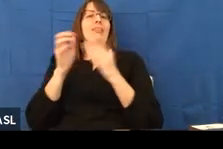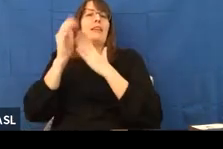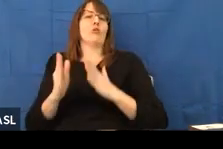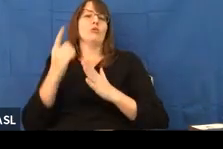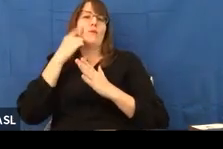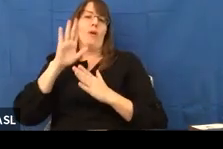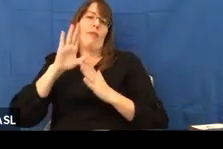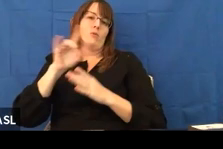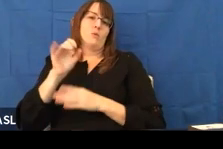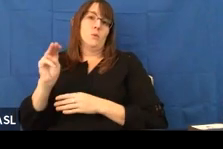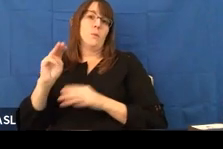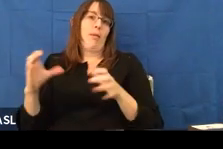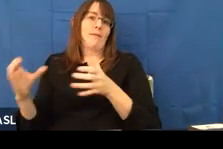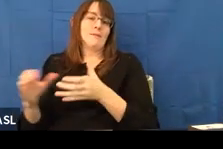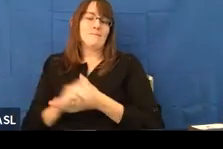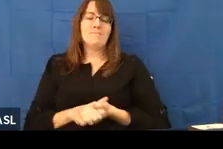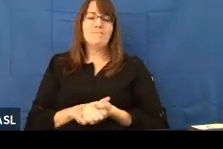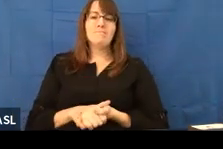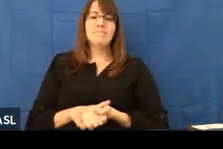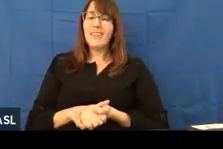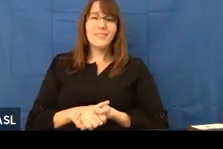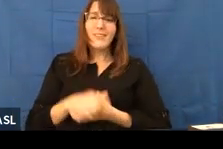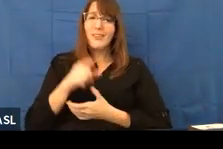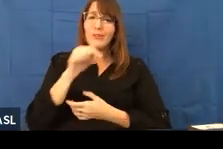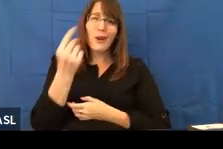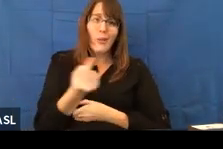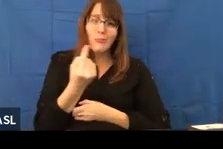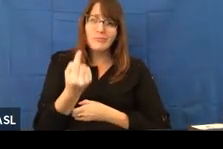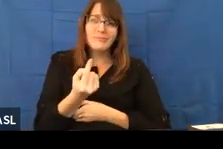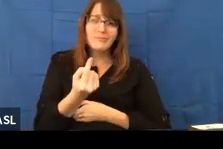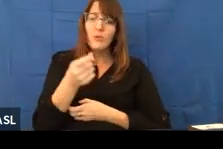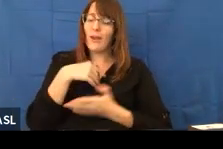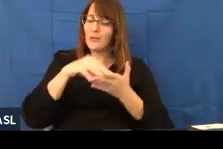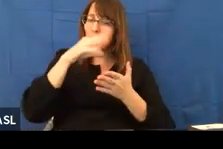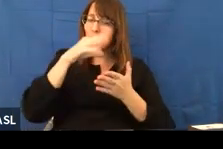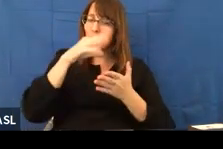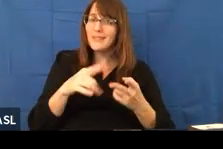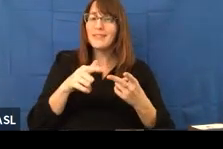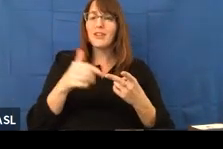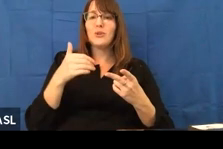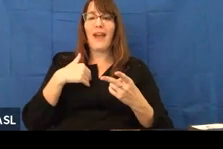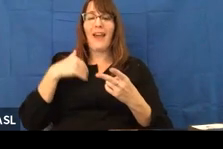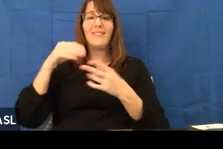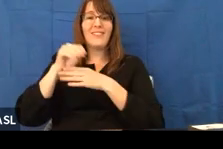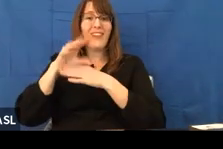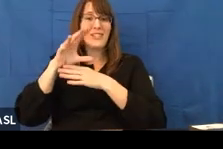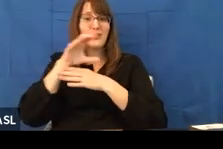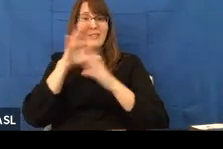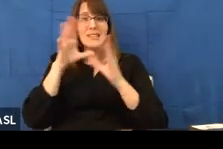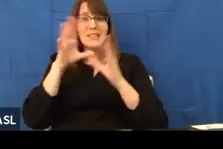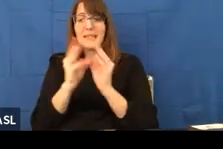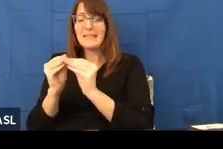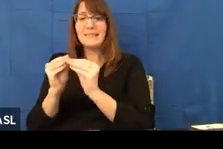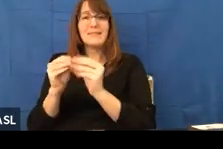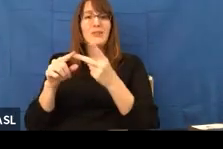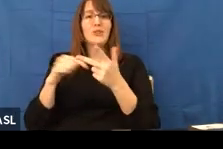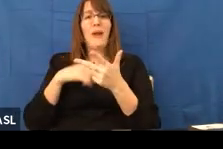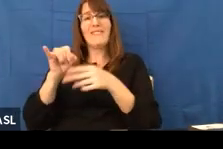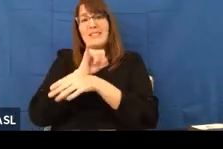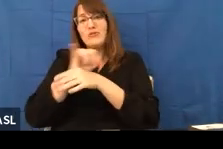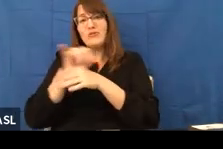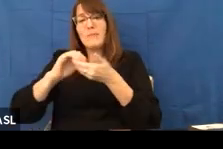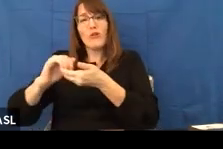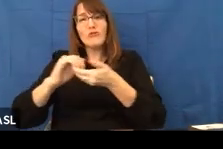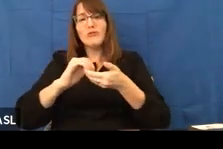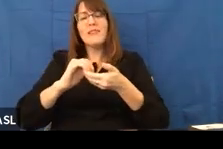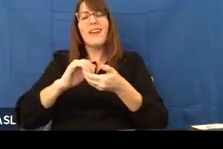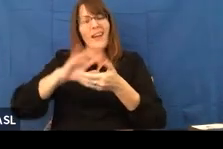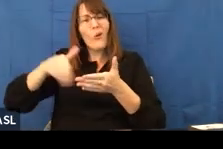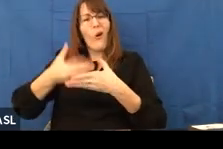Jewyl Alderson Clarke, SDCOE: Finally, you don't have to be alone. Not only have your students who you can put to work but you have an advisory committee and you have industry partners who have a vested interest in the outcome of your course.